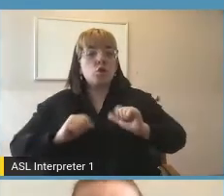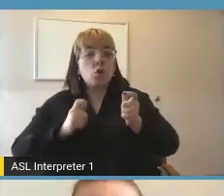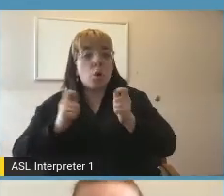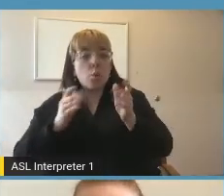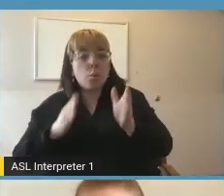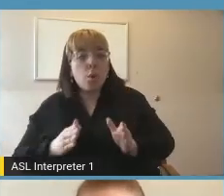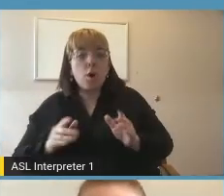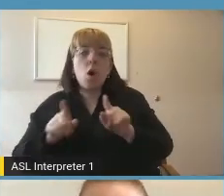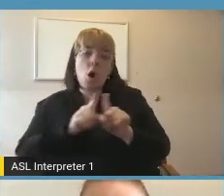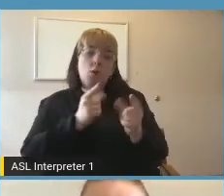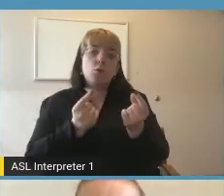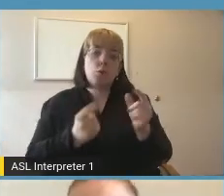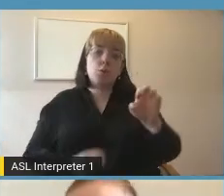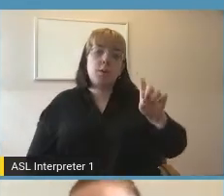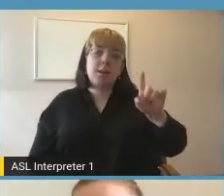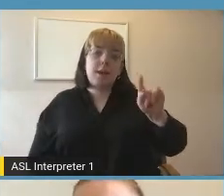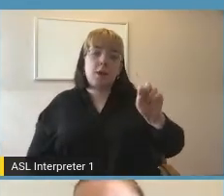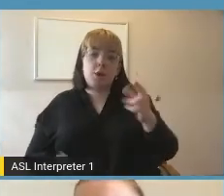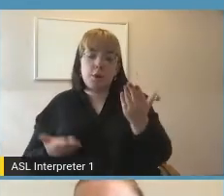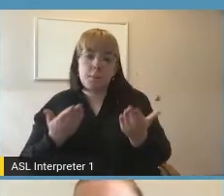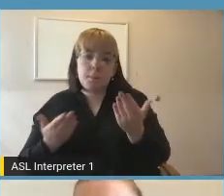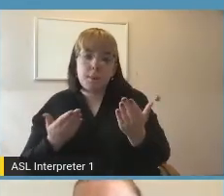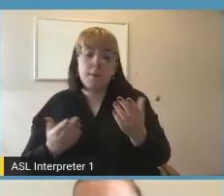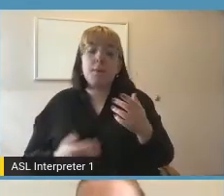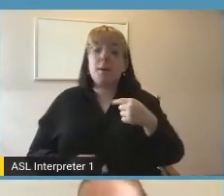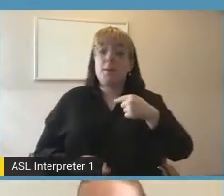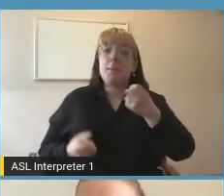the editing. There's a lot of shows where I produce and I edit. They are typically more